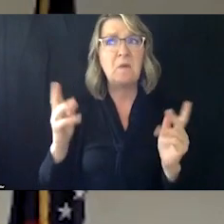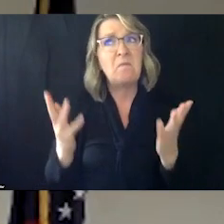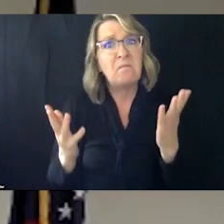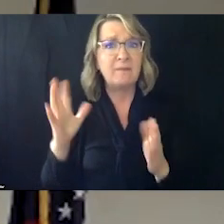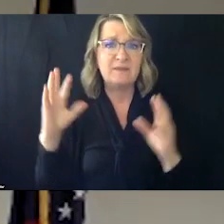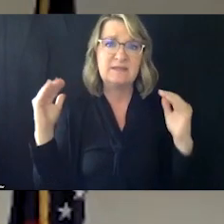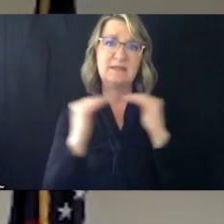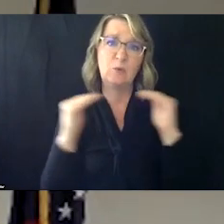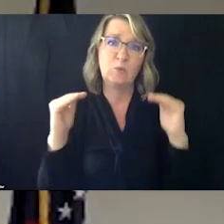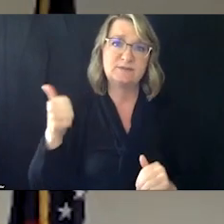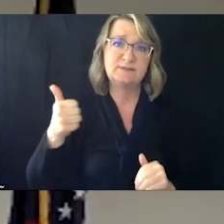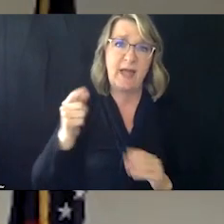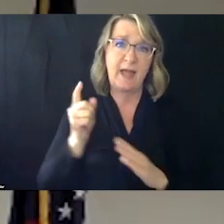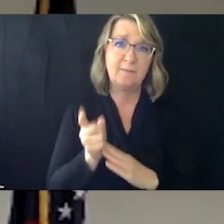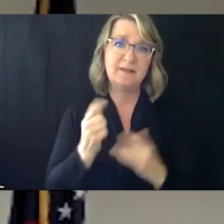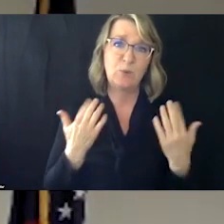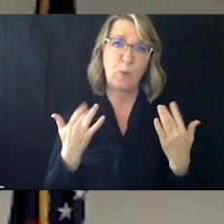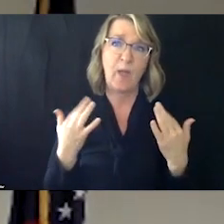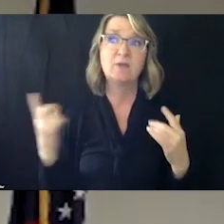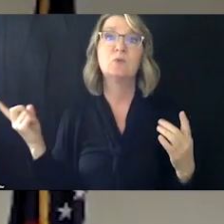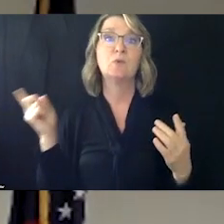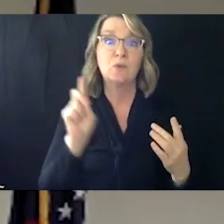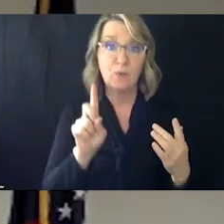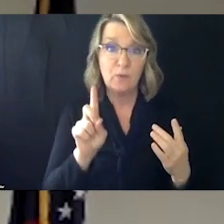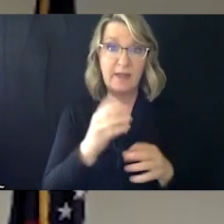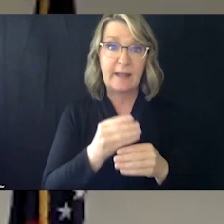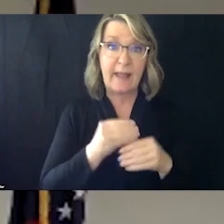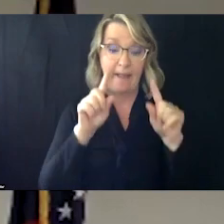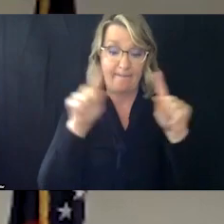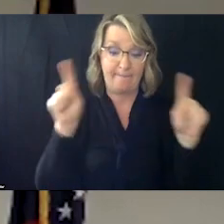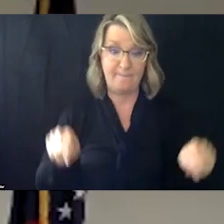would be waiting to get their ballot and then it'd take them another 10 maybe 10 minutes to